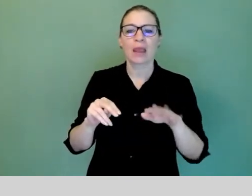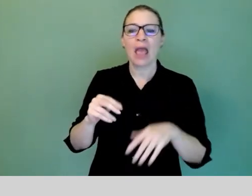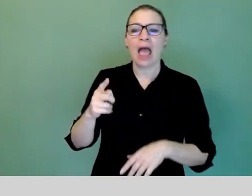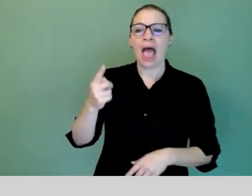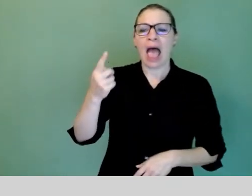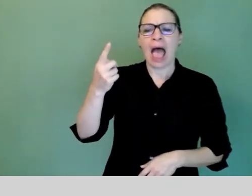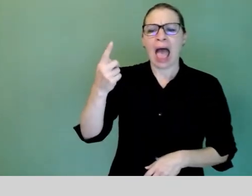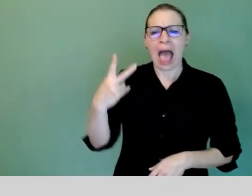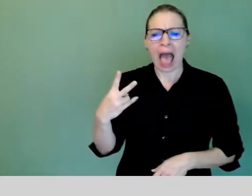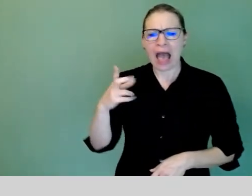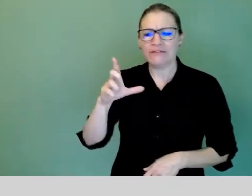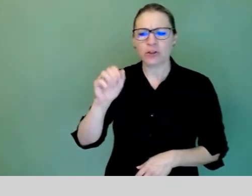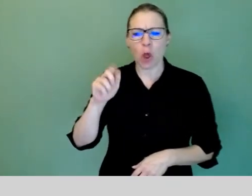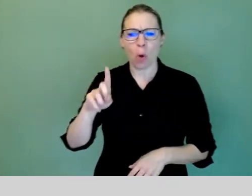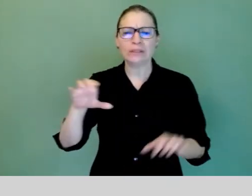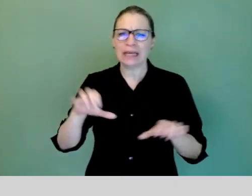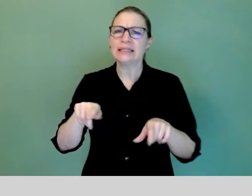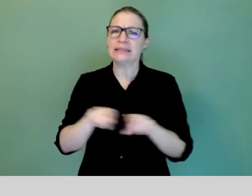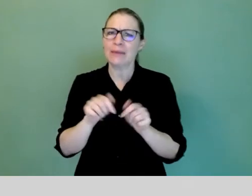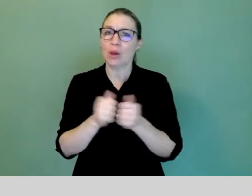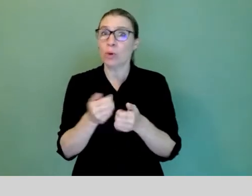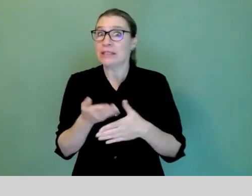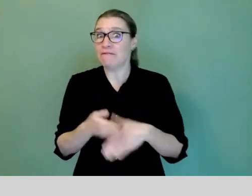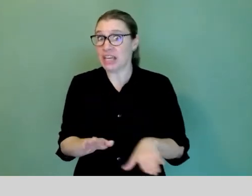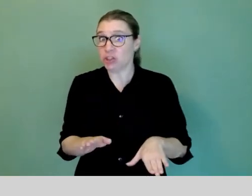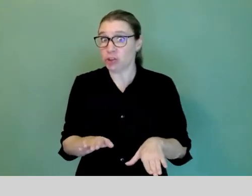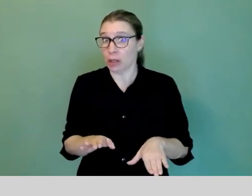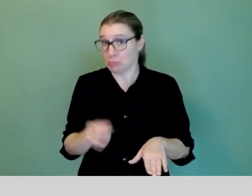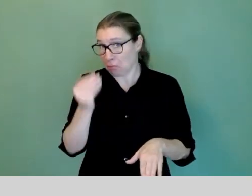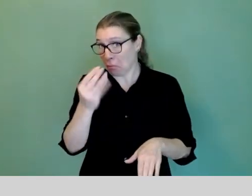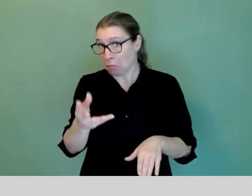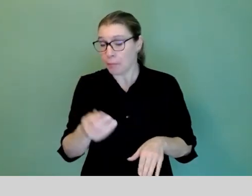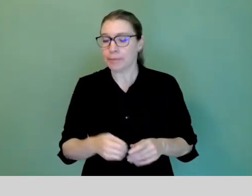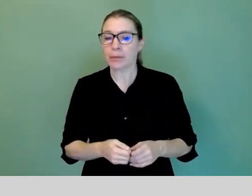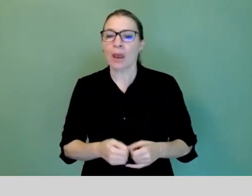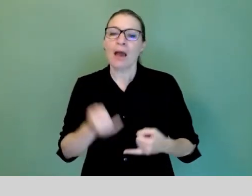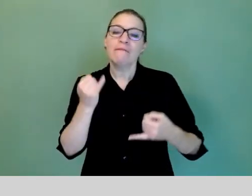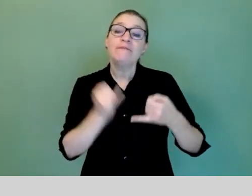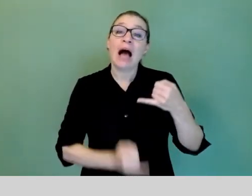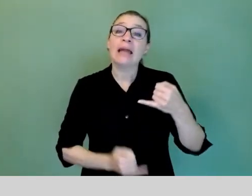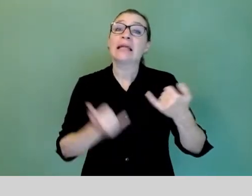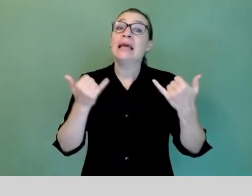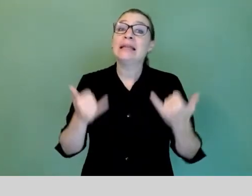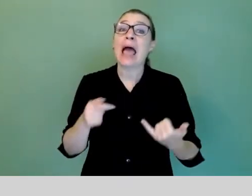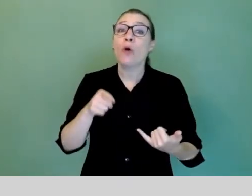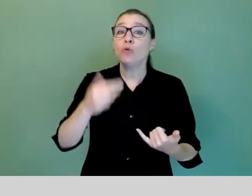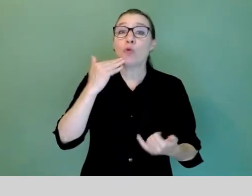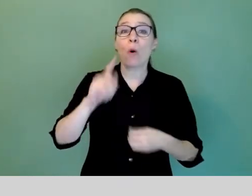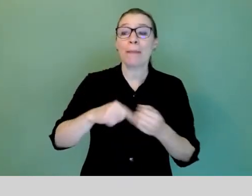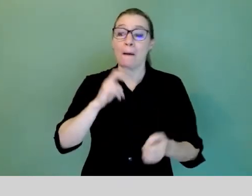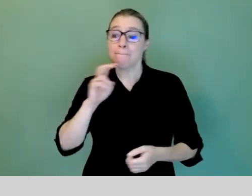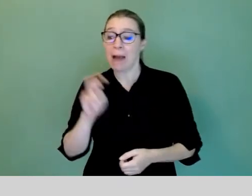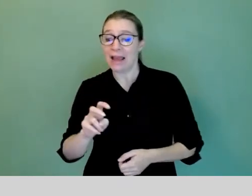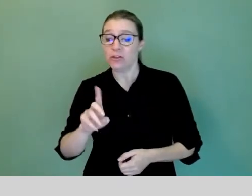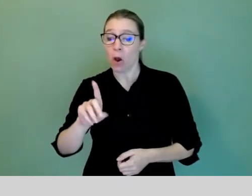to allow you to join paths together. And finally, now you know about the Python Data Model document,